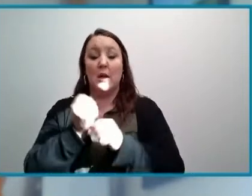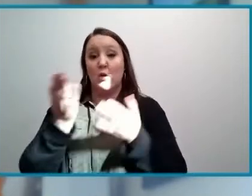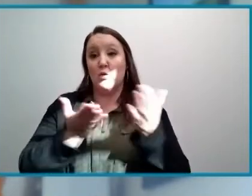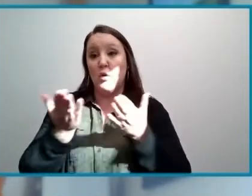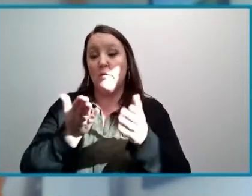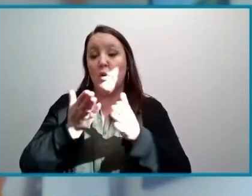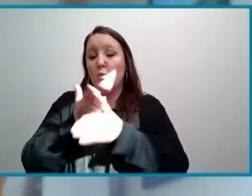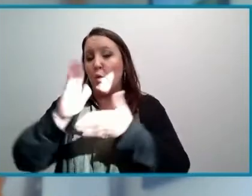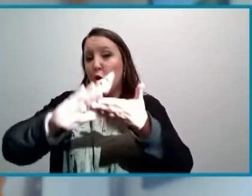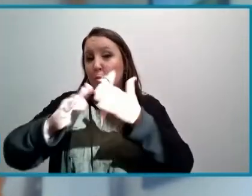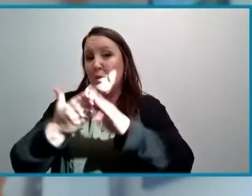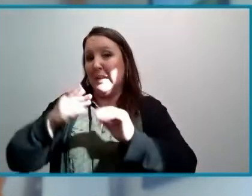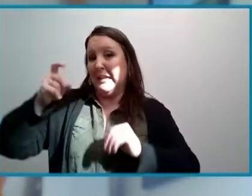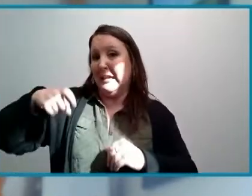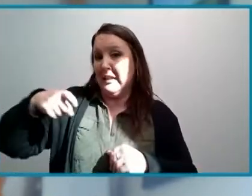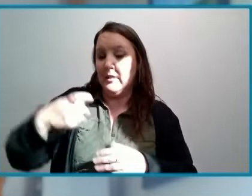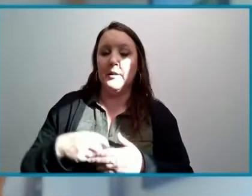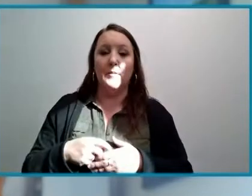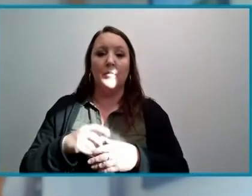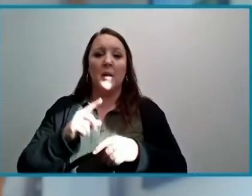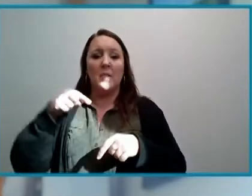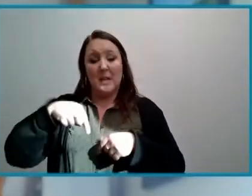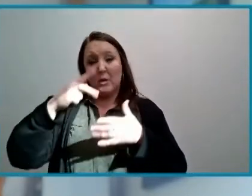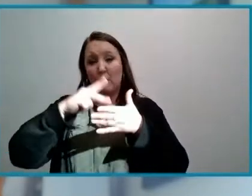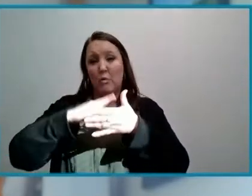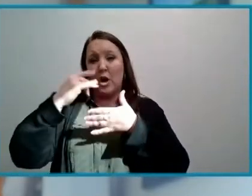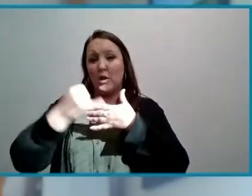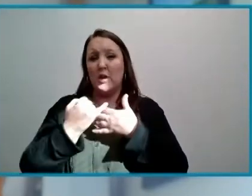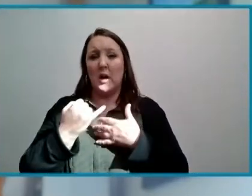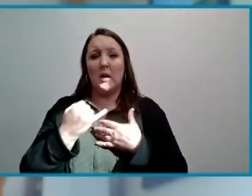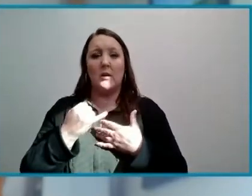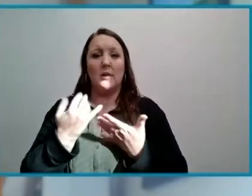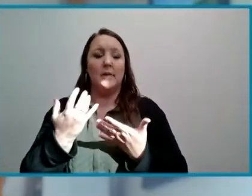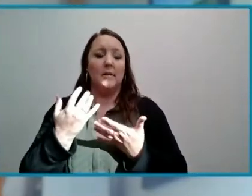So I think doing this project just sort of echoing what Katie and Gill already